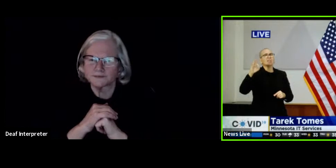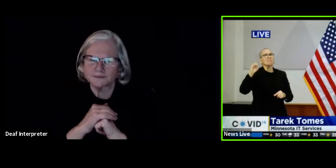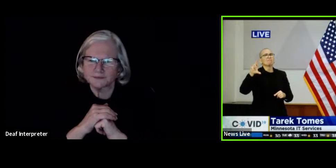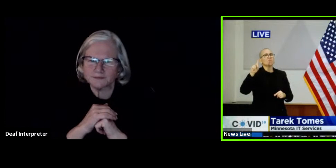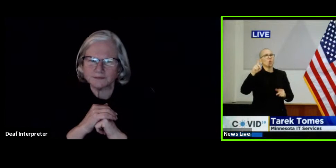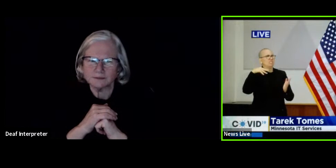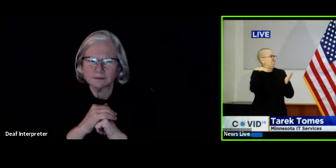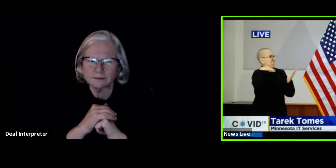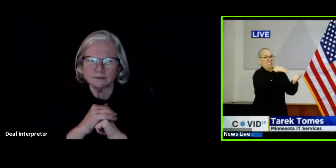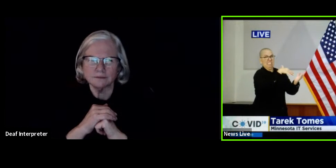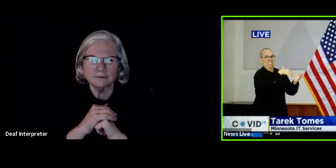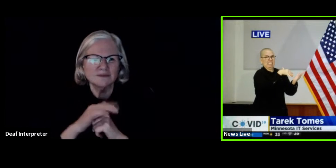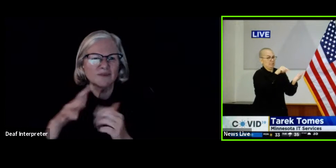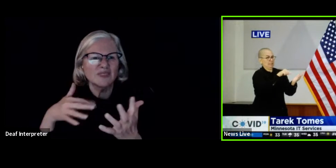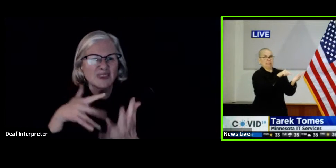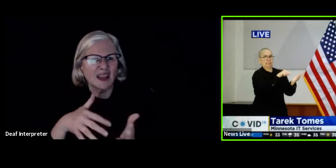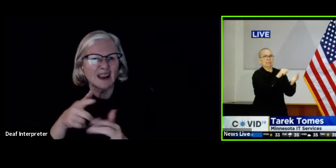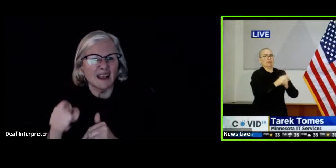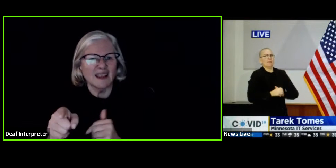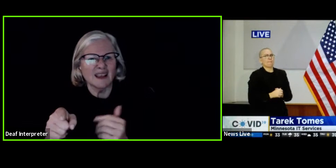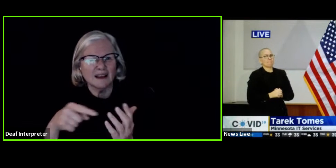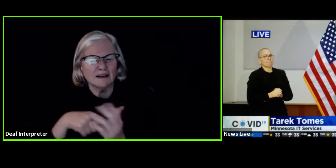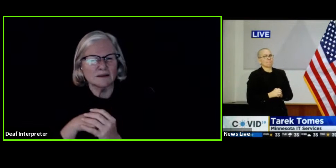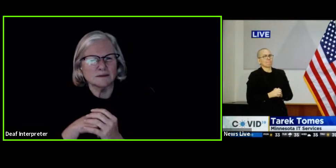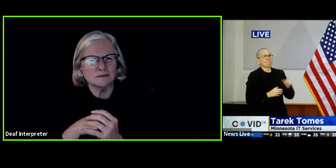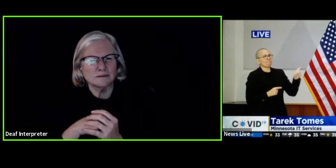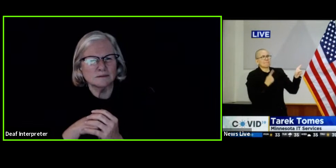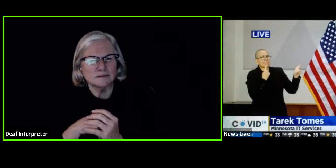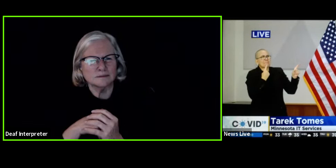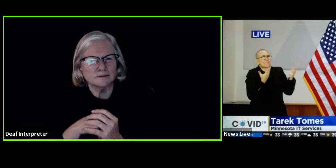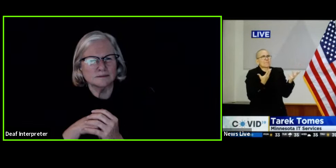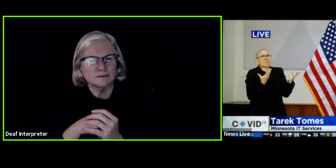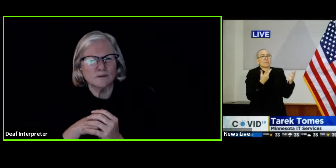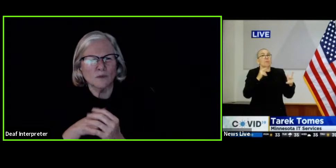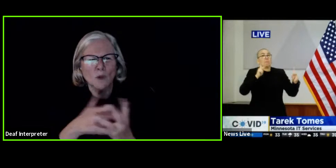ARE RESISTANT TO SOME OF THE OTHER ADVICE, THAT MAY BE